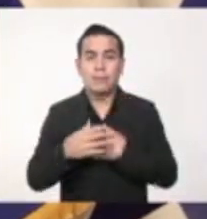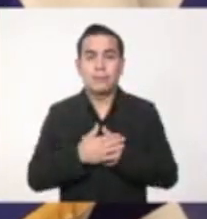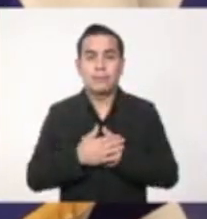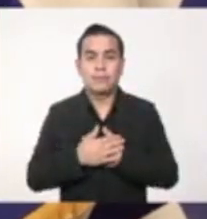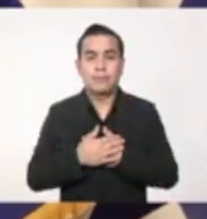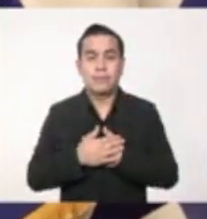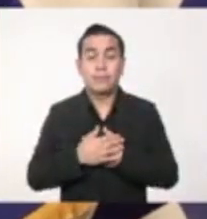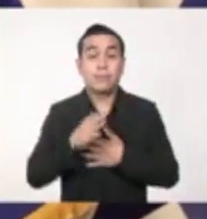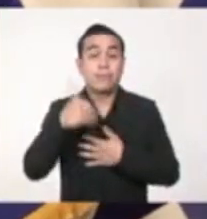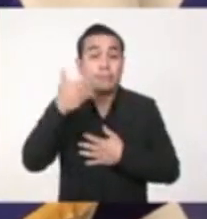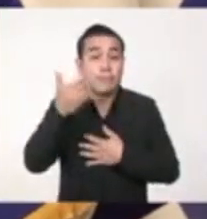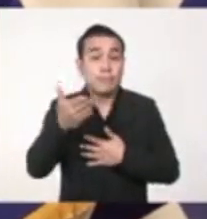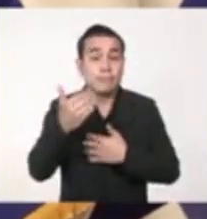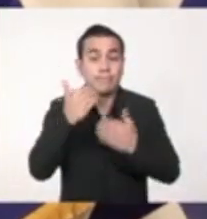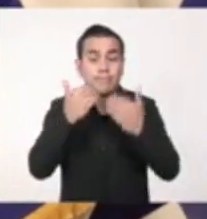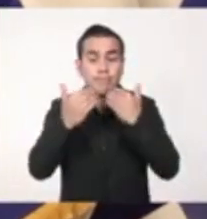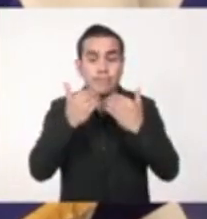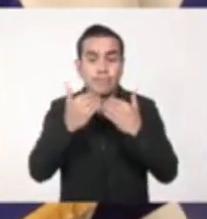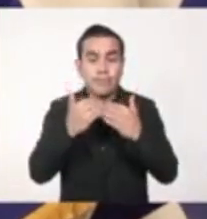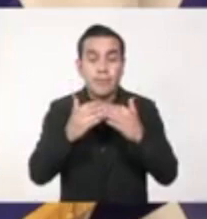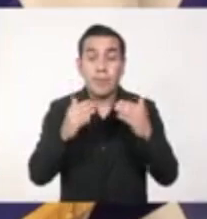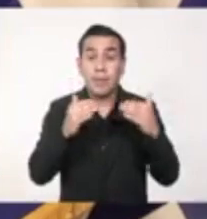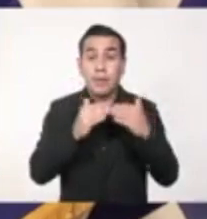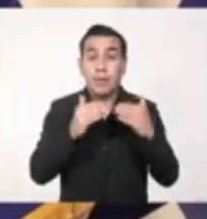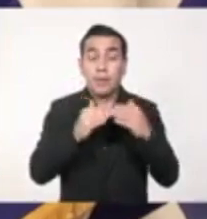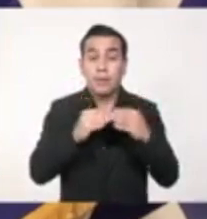then he says, both for the election and for the